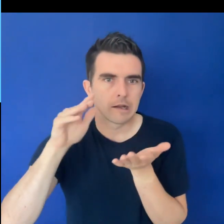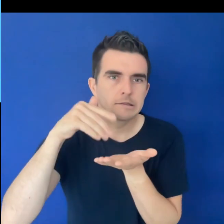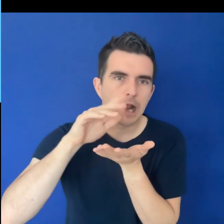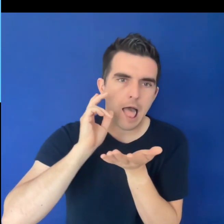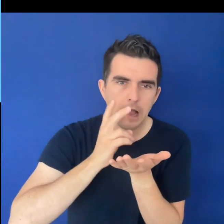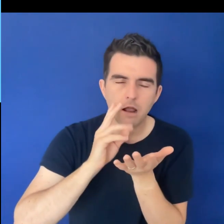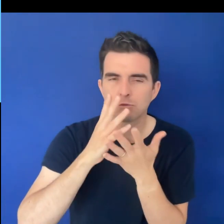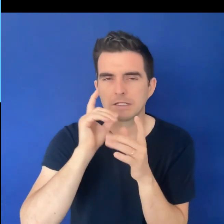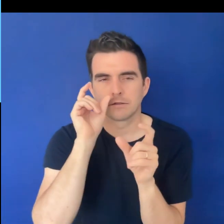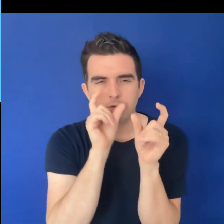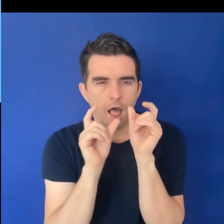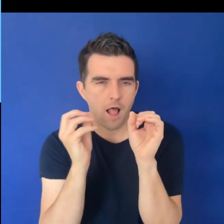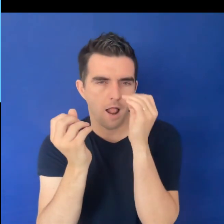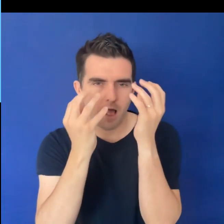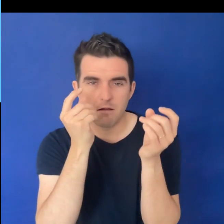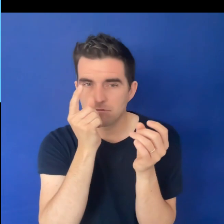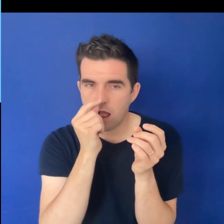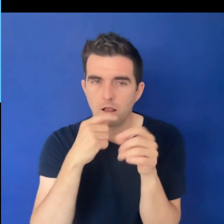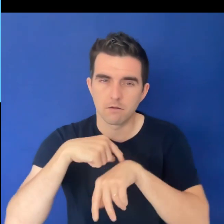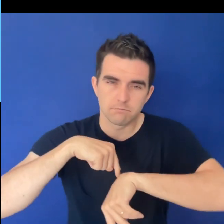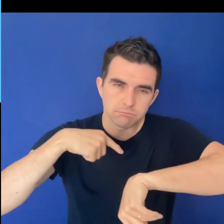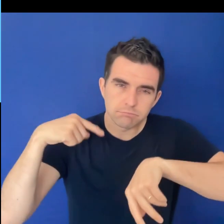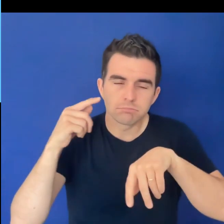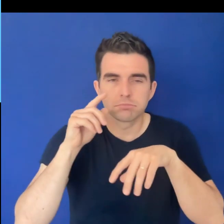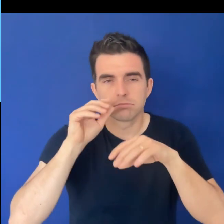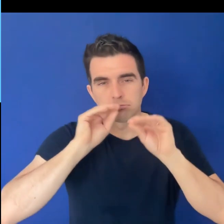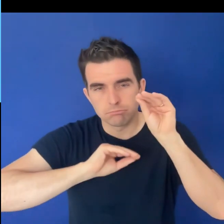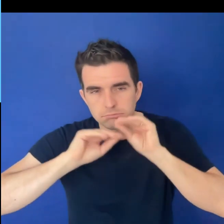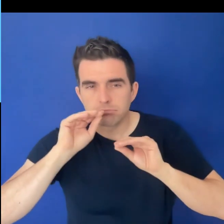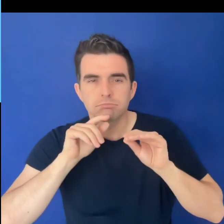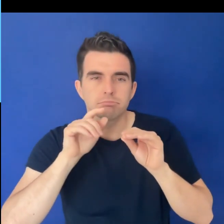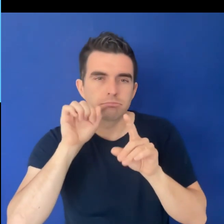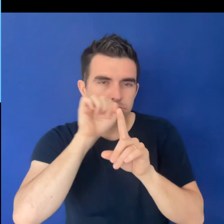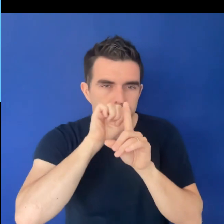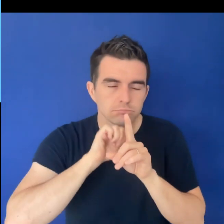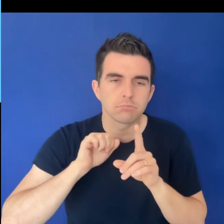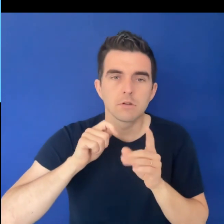You can then spend your savings to upgrade your shop, buy new and better tools to unlock more